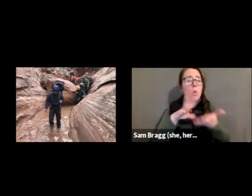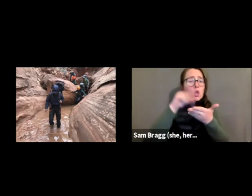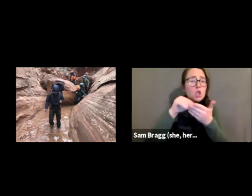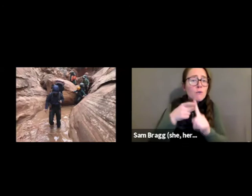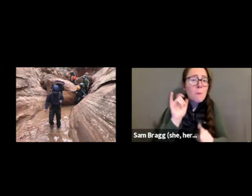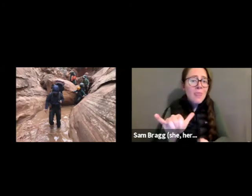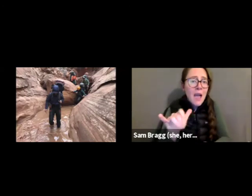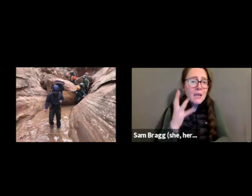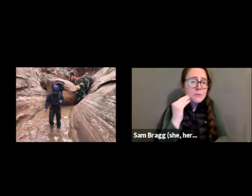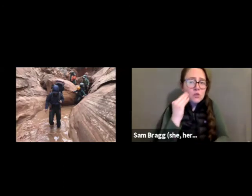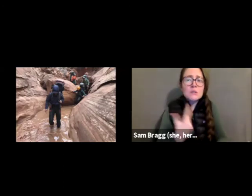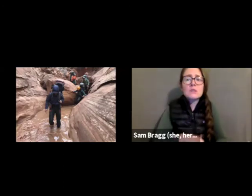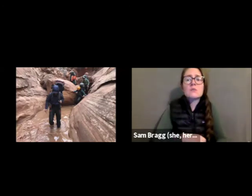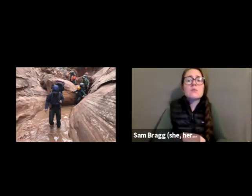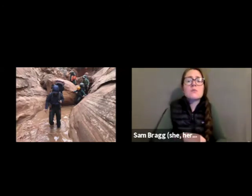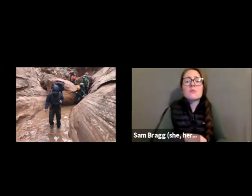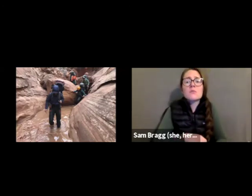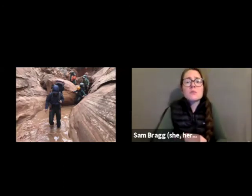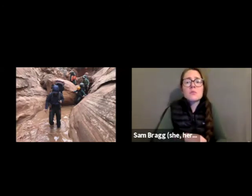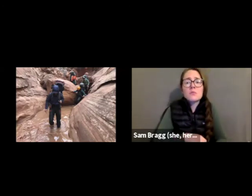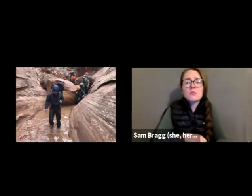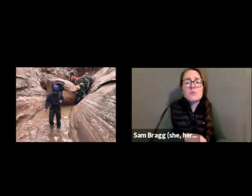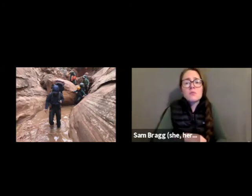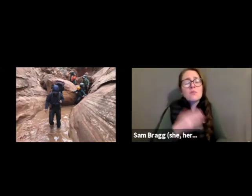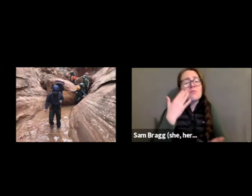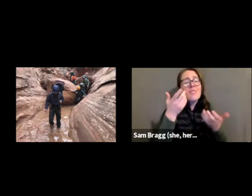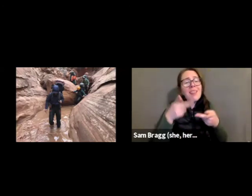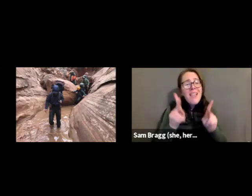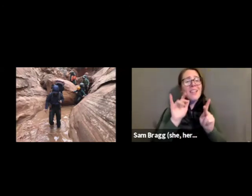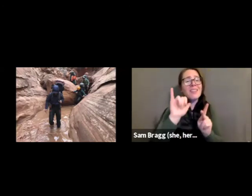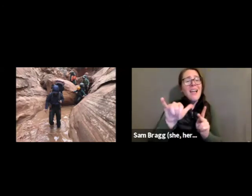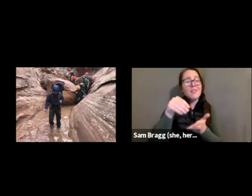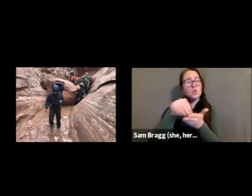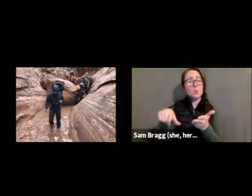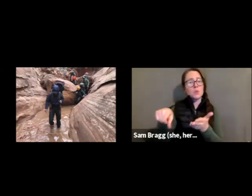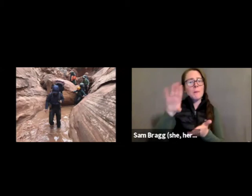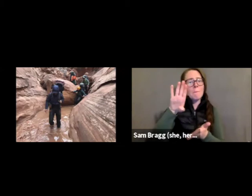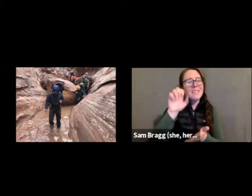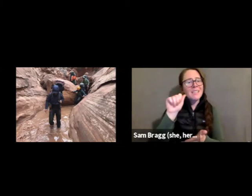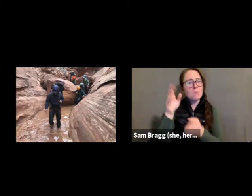having my classmates be more open to gesturing and making mistakes and being okay with that